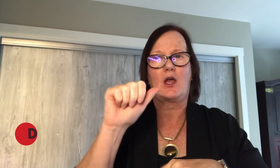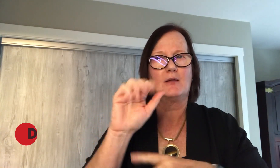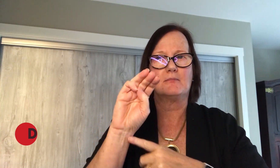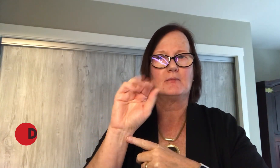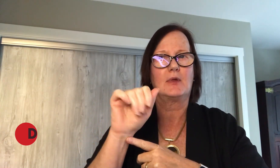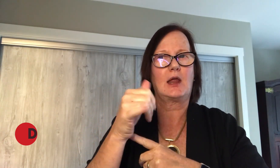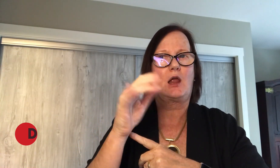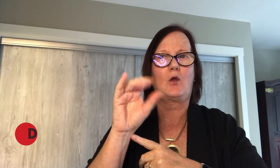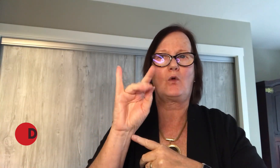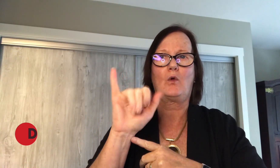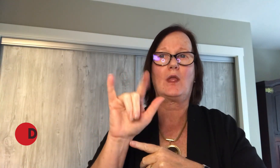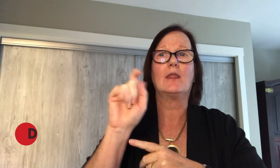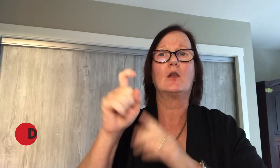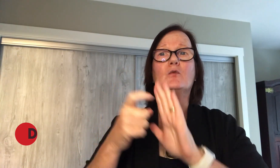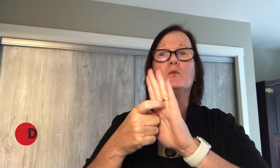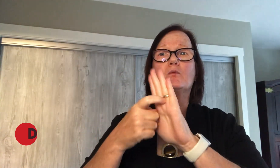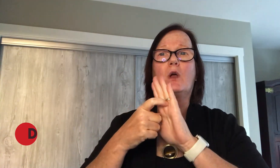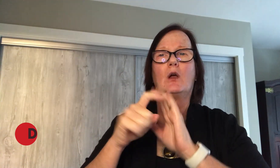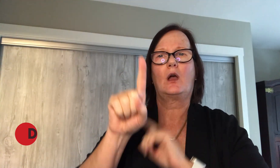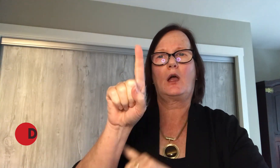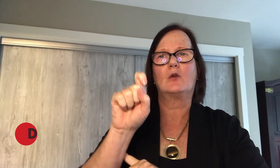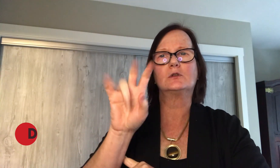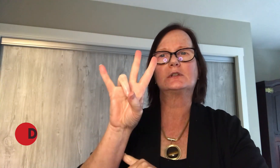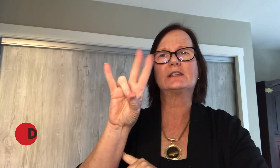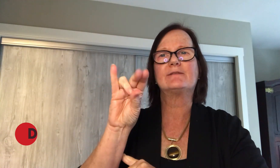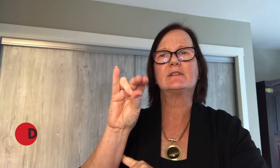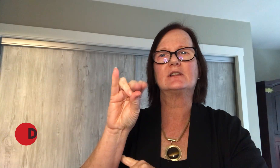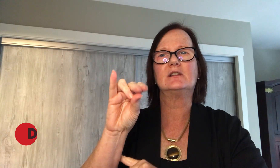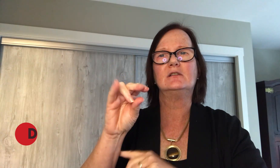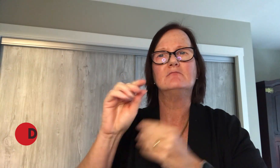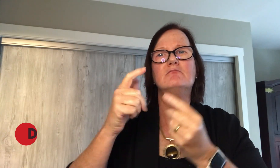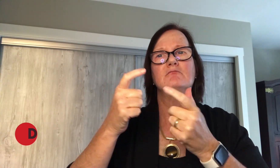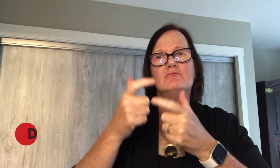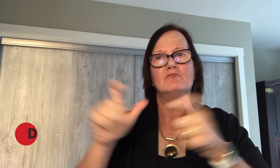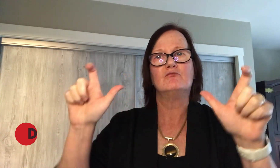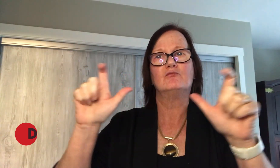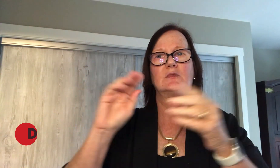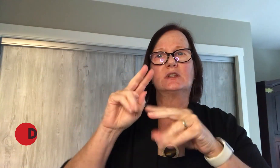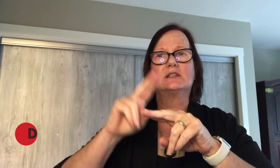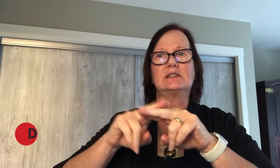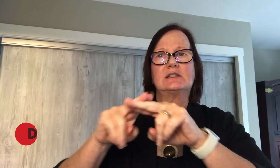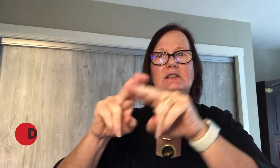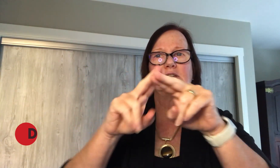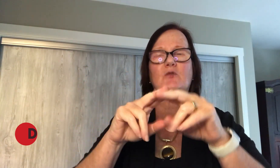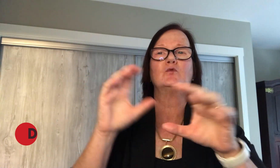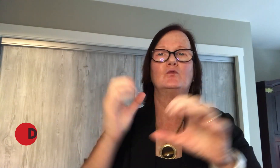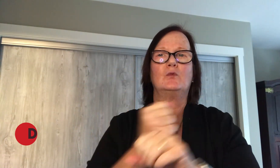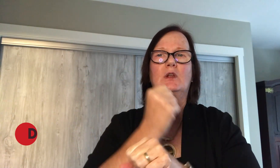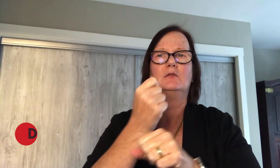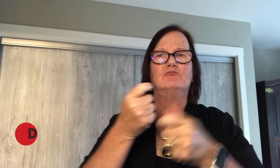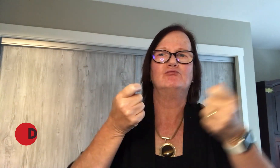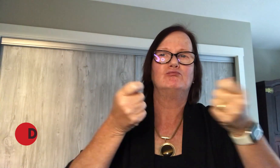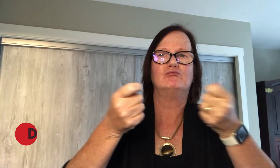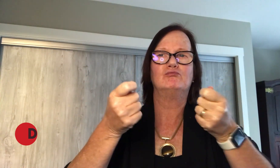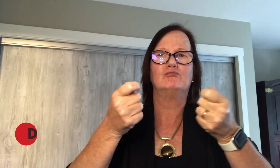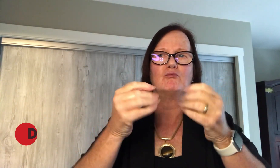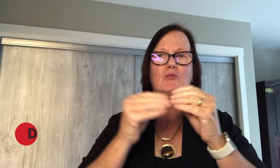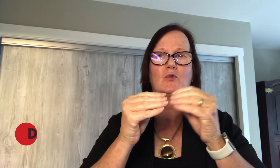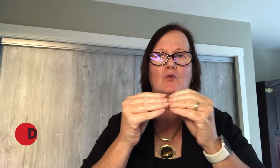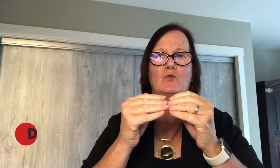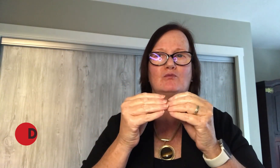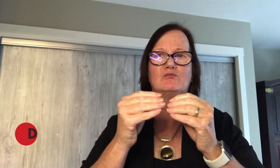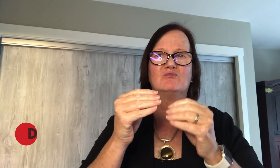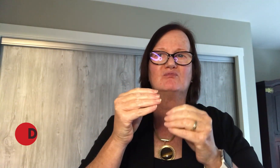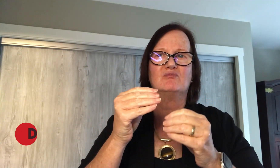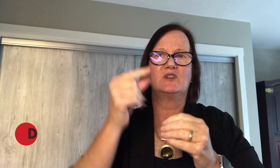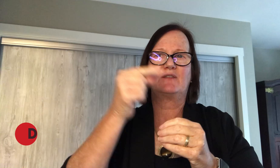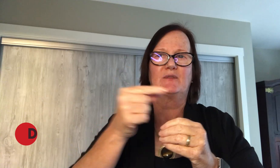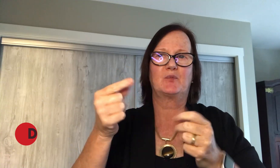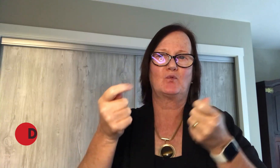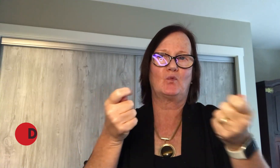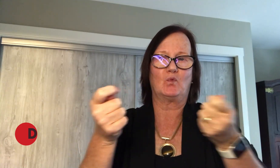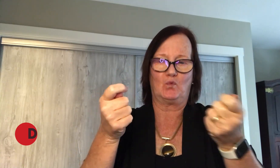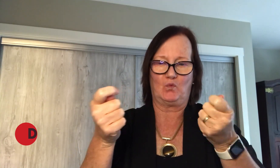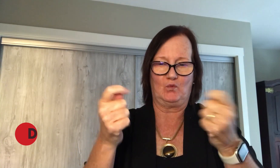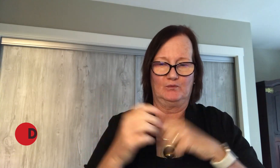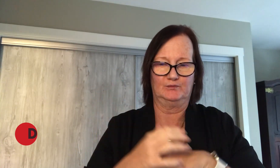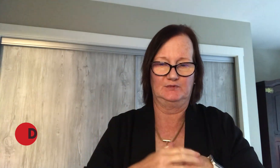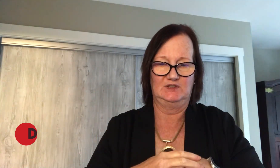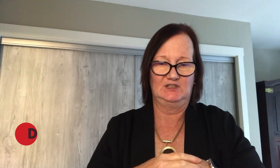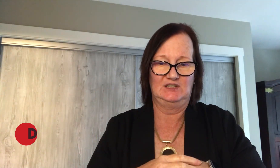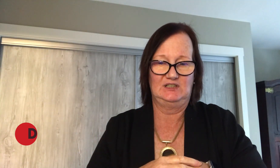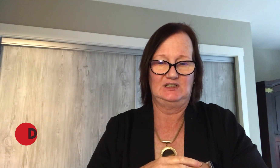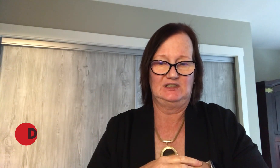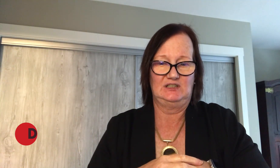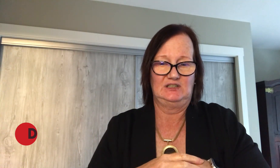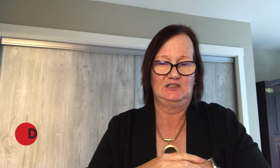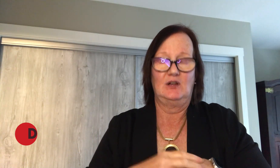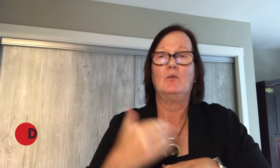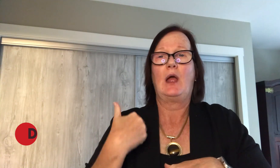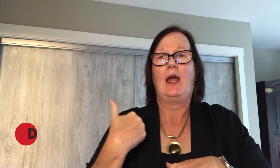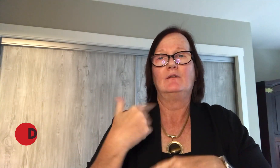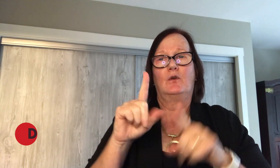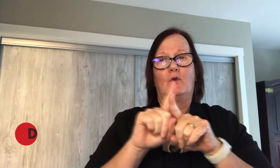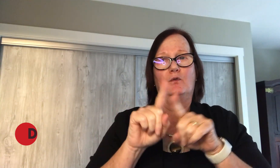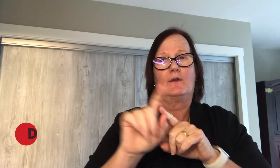have a majority. They need 170 seats for more government control. We also have